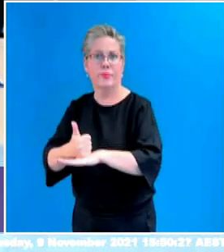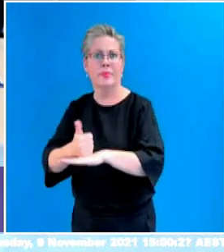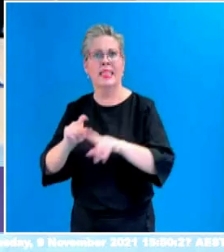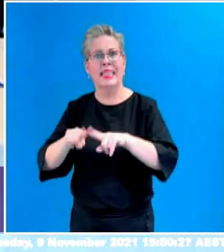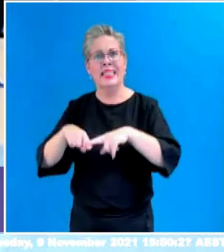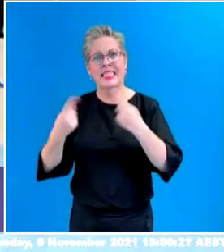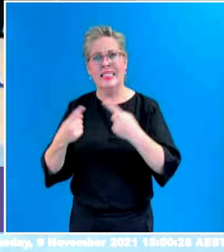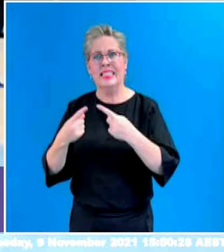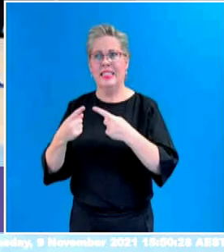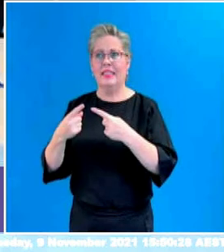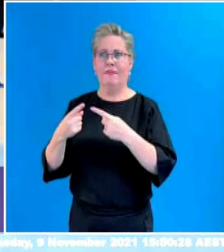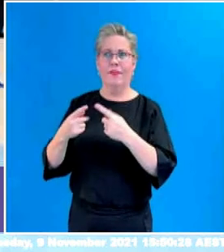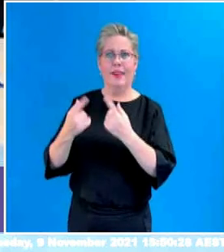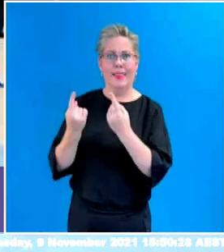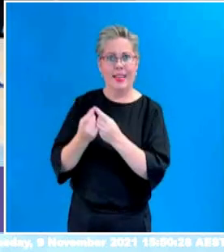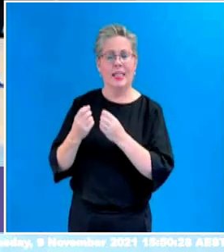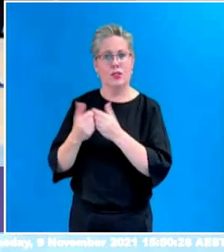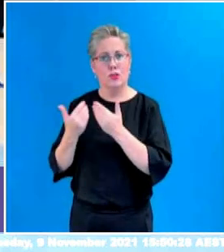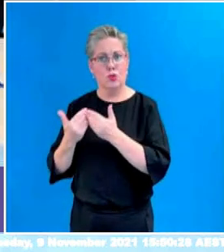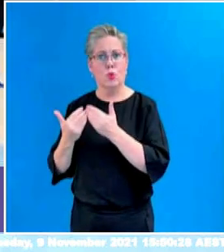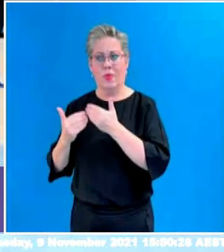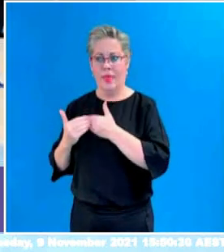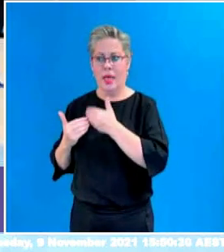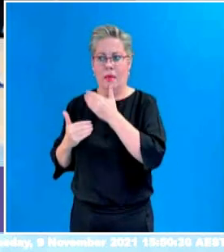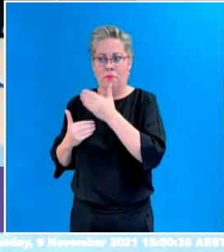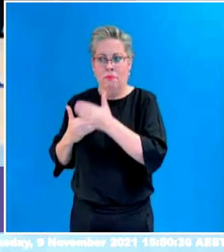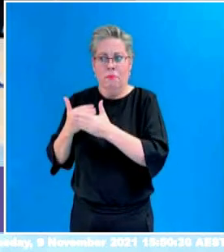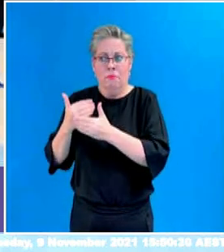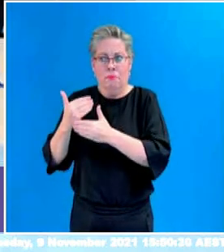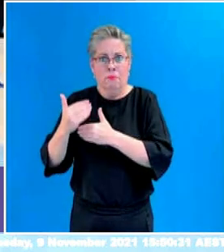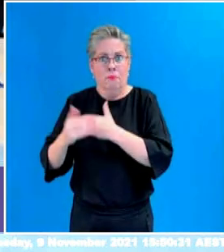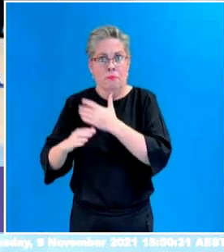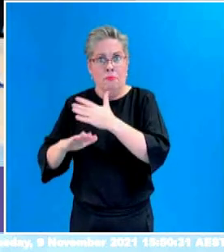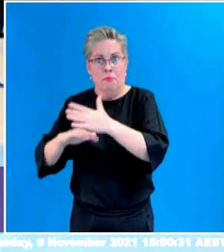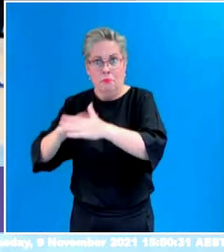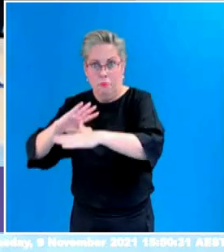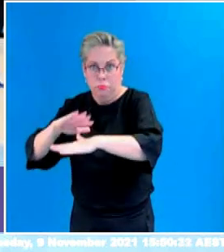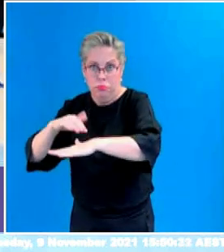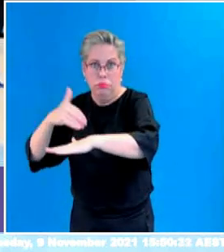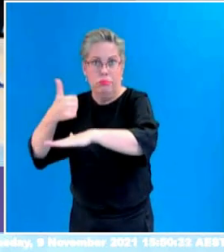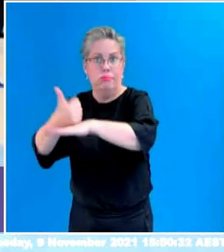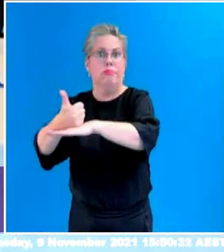the progressive realisation of the Convention.